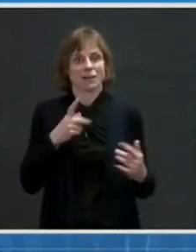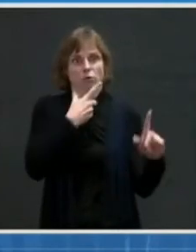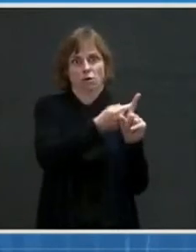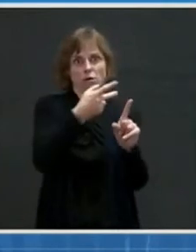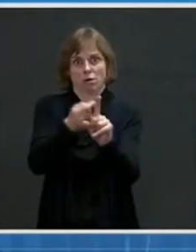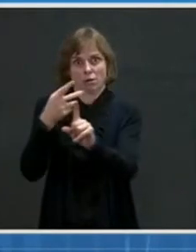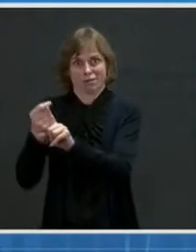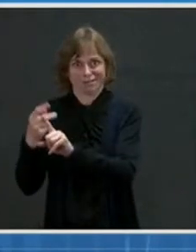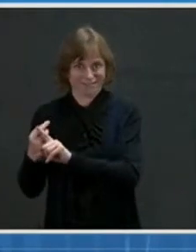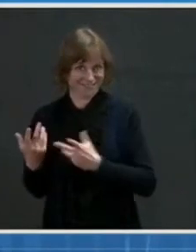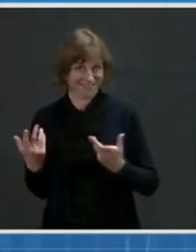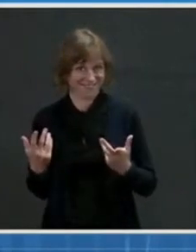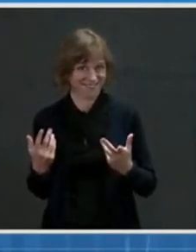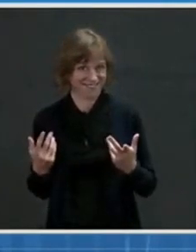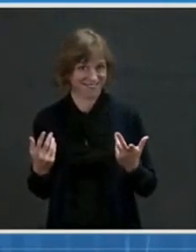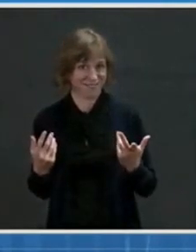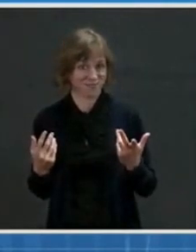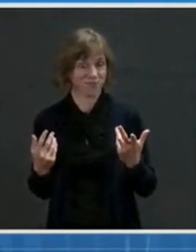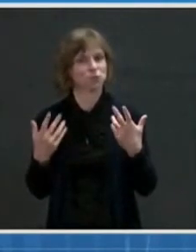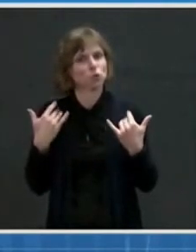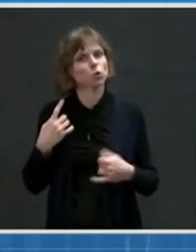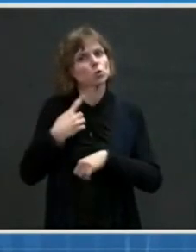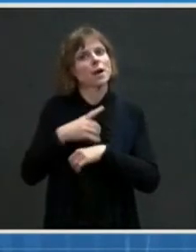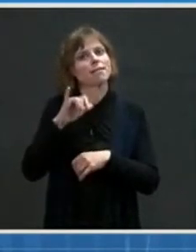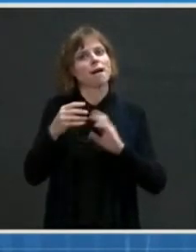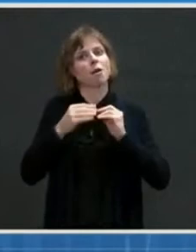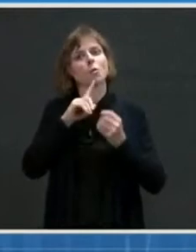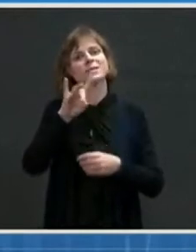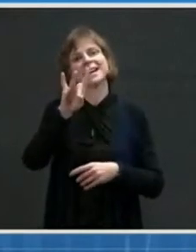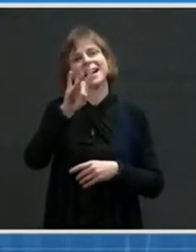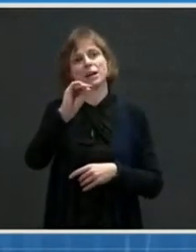OF VACCINES THAT HAVE BEEN DELIVERED THAT NEED TO BE